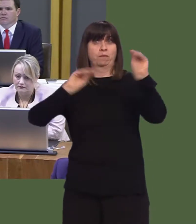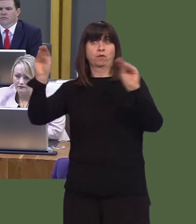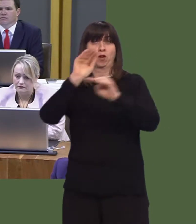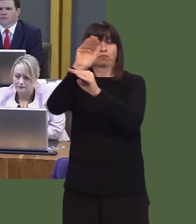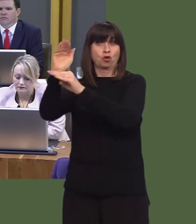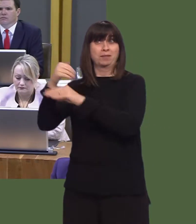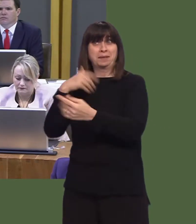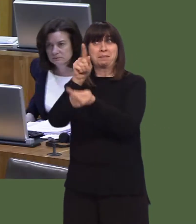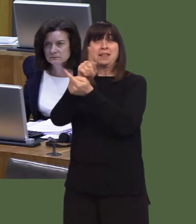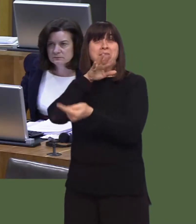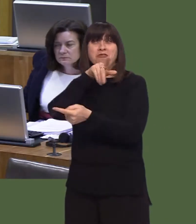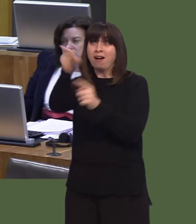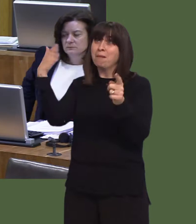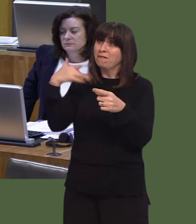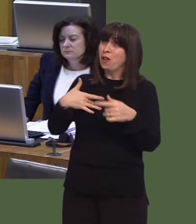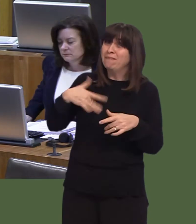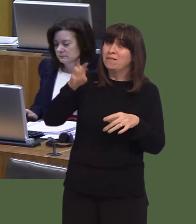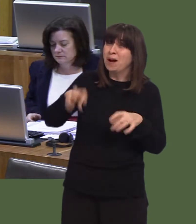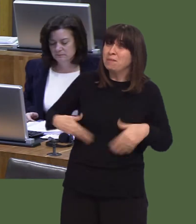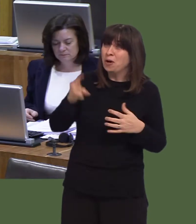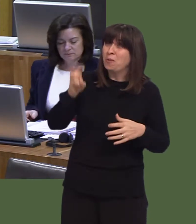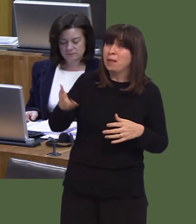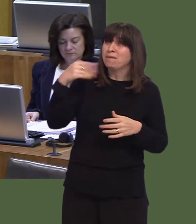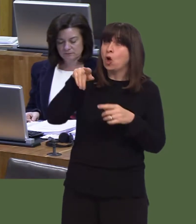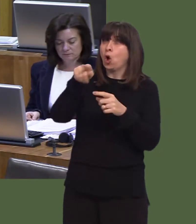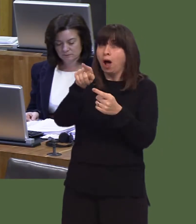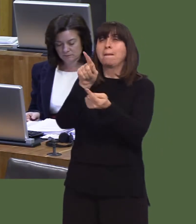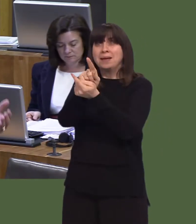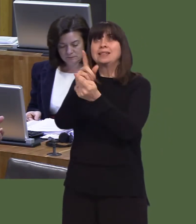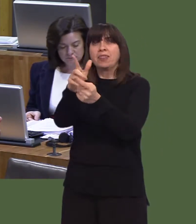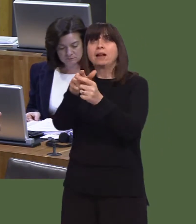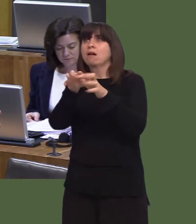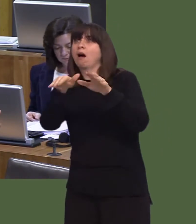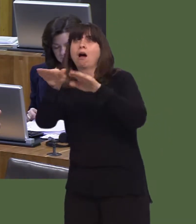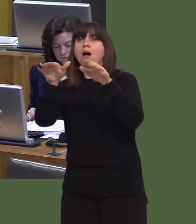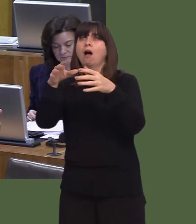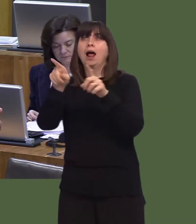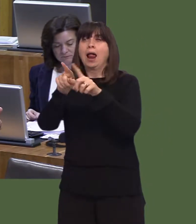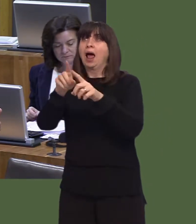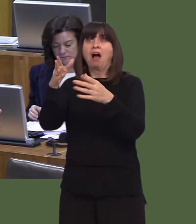I was in the USóhave links into hotbeds of digitalisation such as Silicon Valley to make